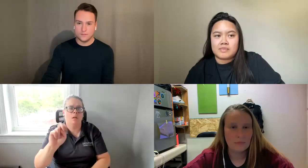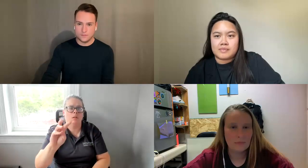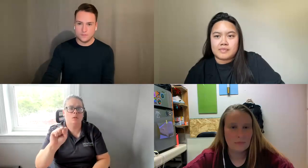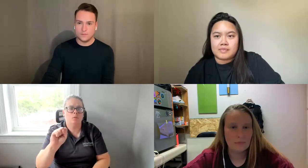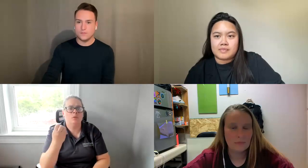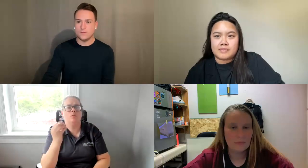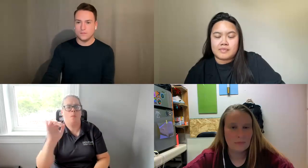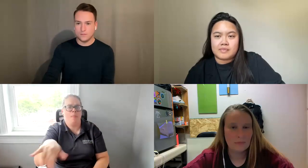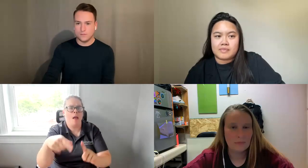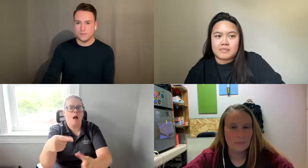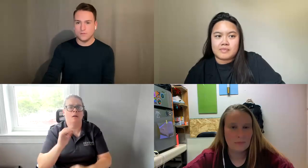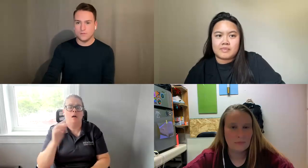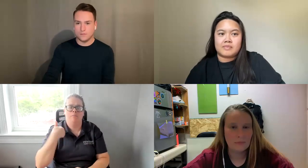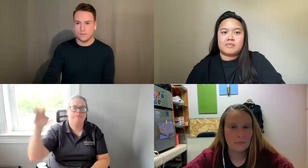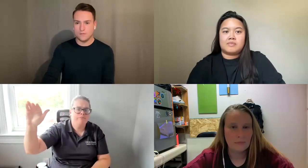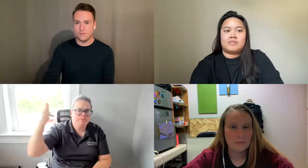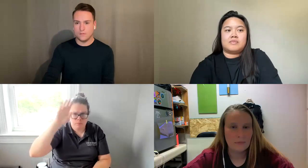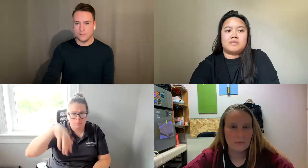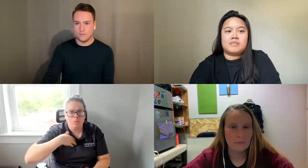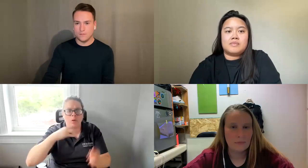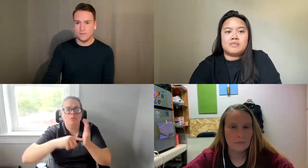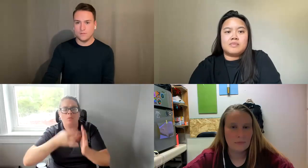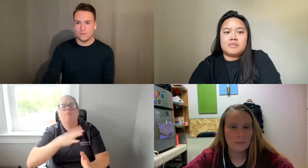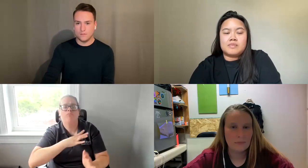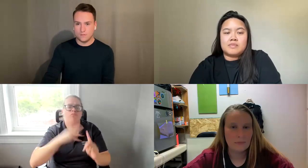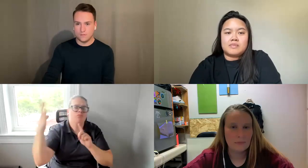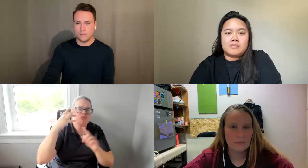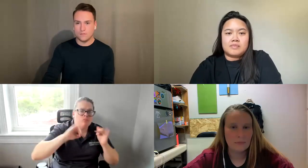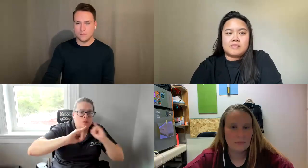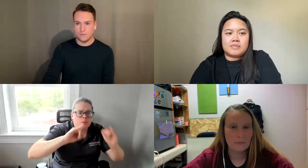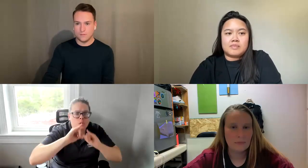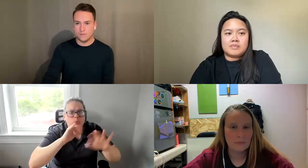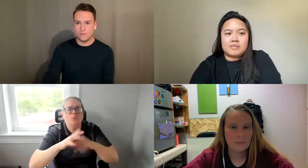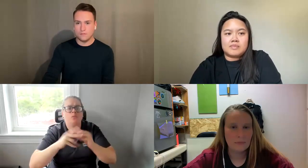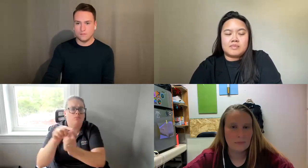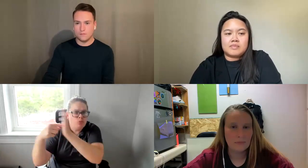There are several people that watch the news on a regular basis through that channel.